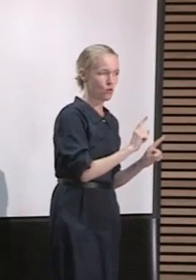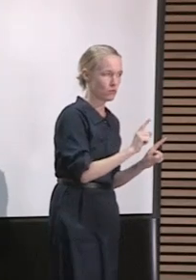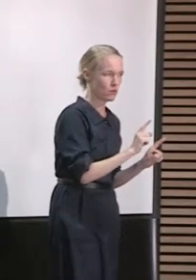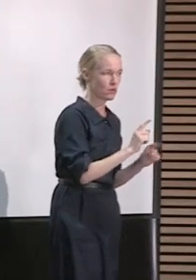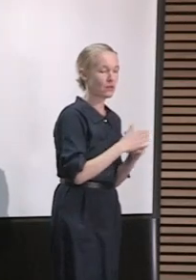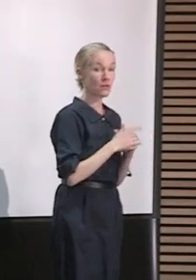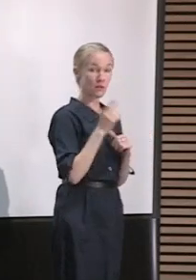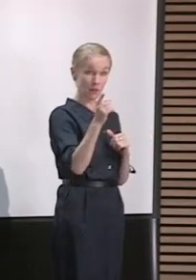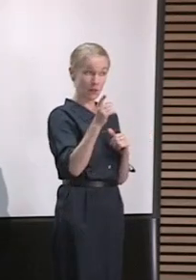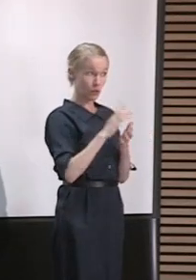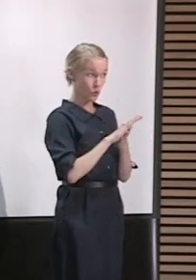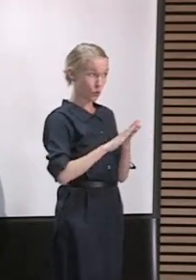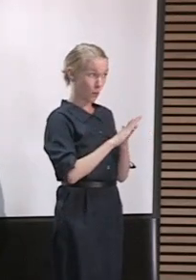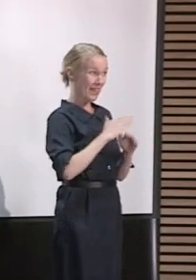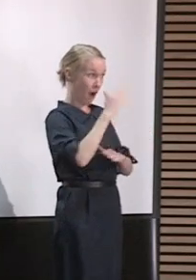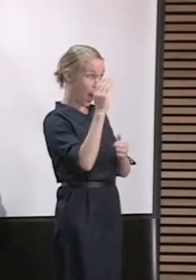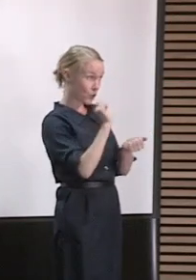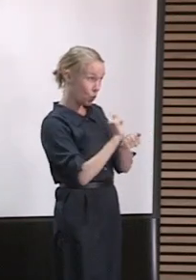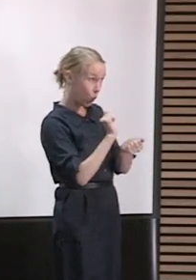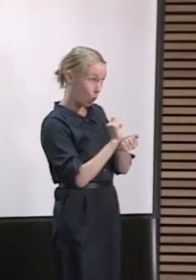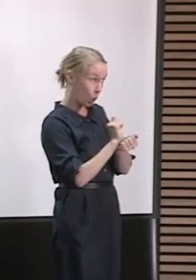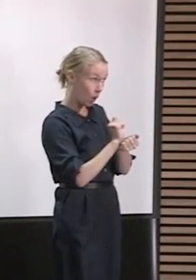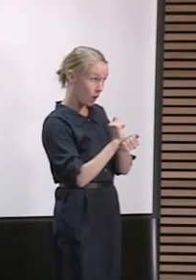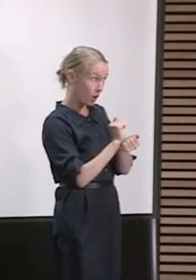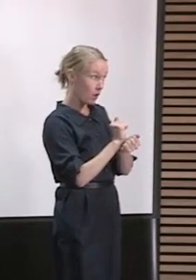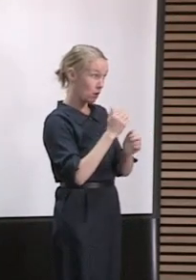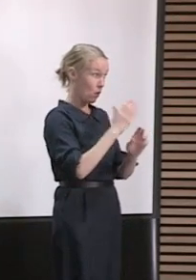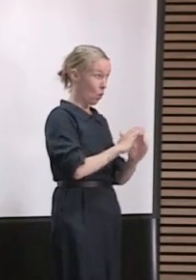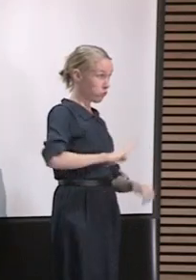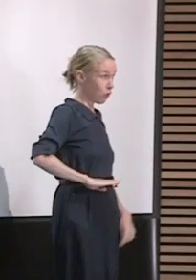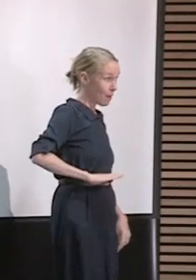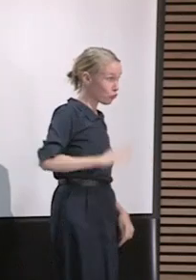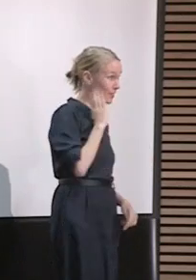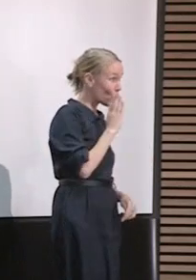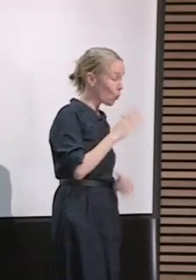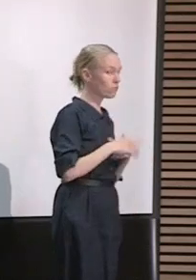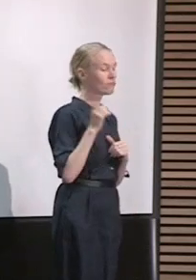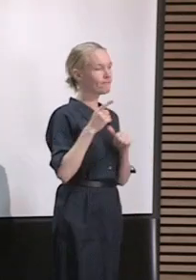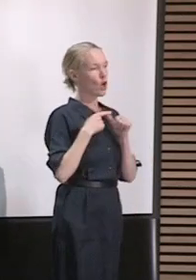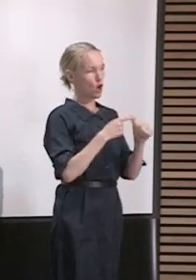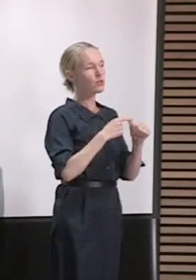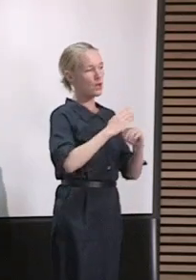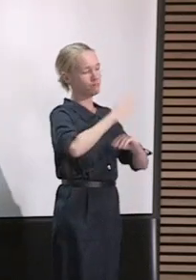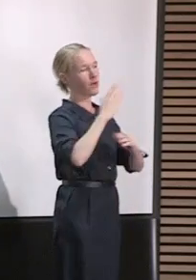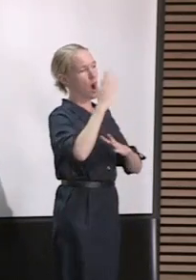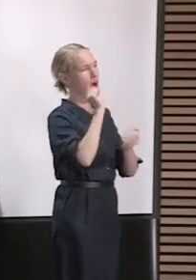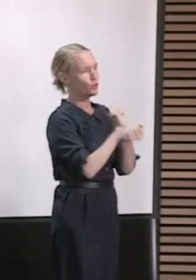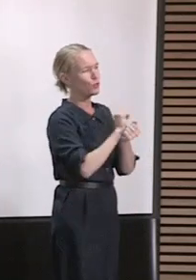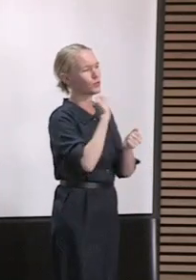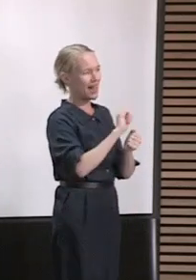be exempt. That's exactly what we're nailing down at the moment. Secondary/primary split?